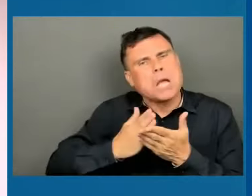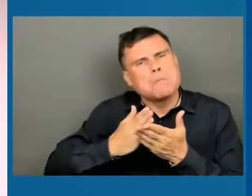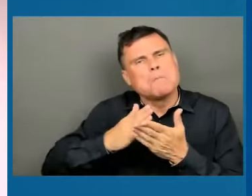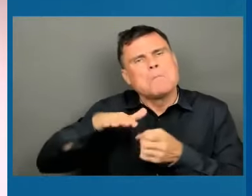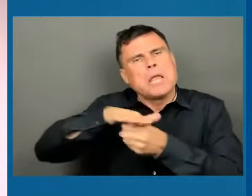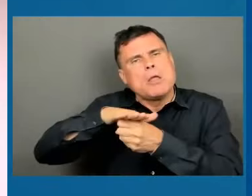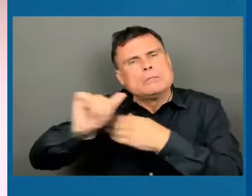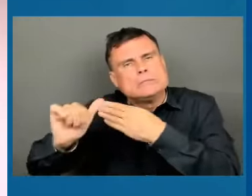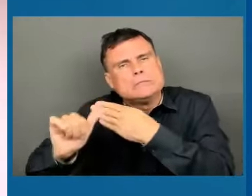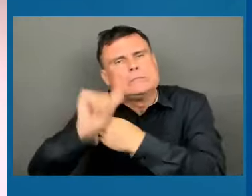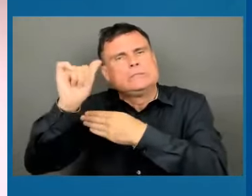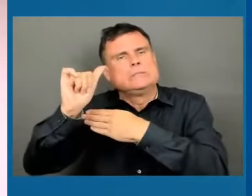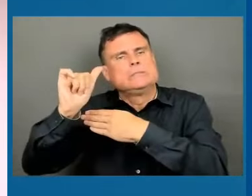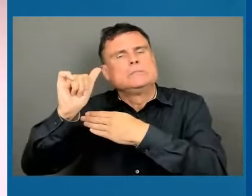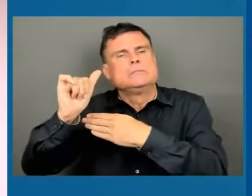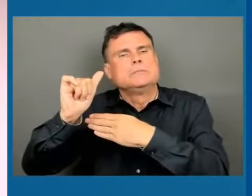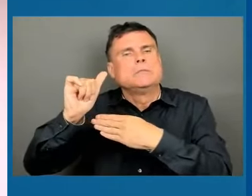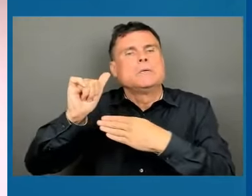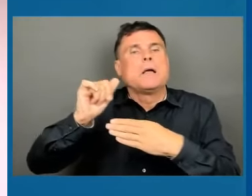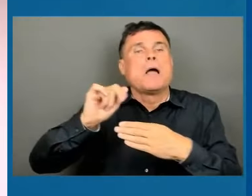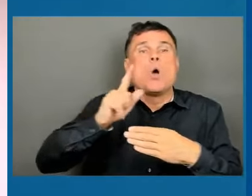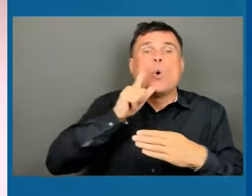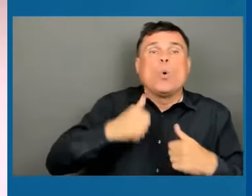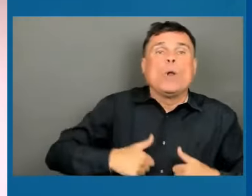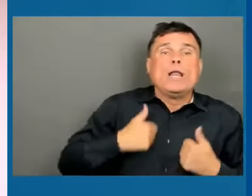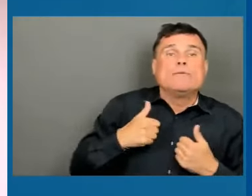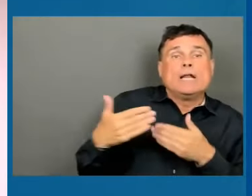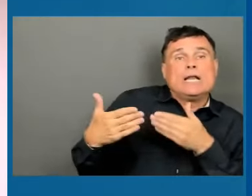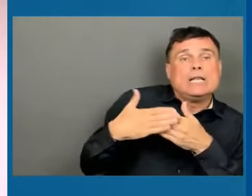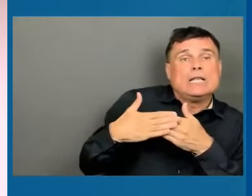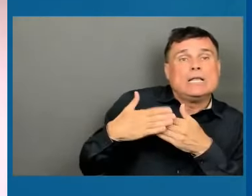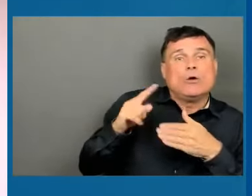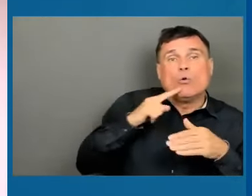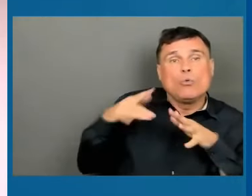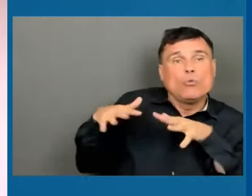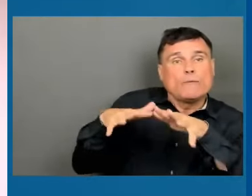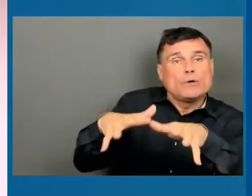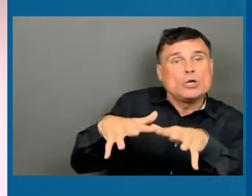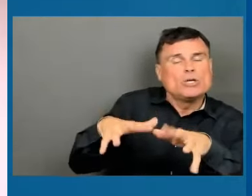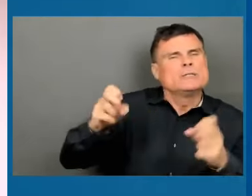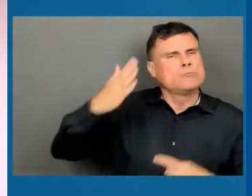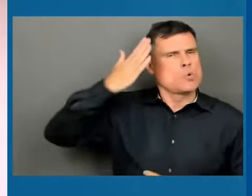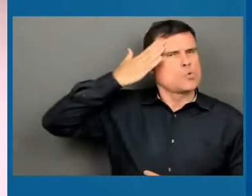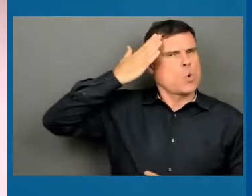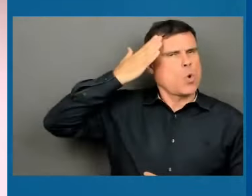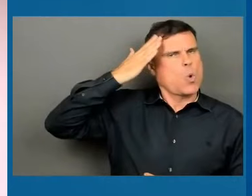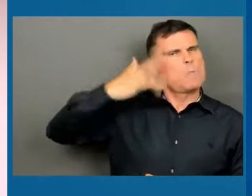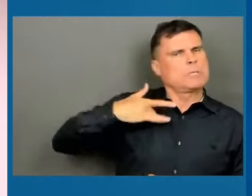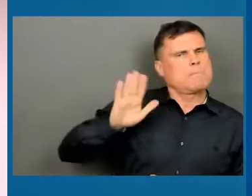for lack of a better term you know, post traumatic stress syndrome, about what happened last year. But they can be a